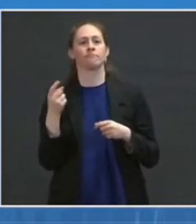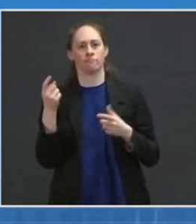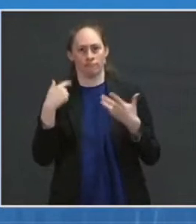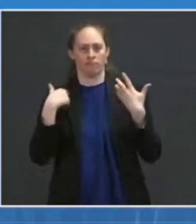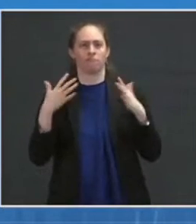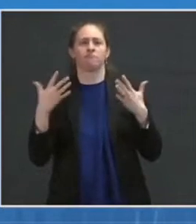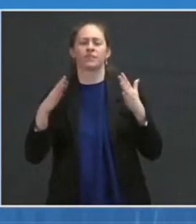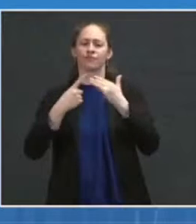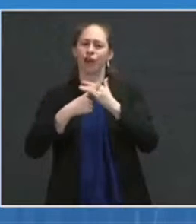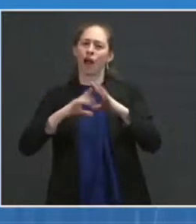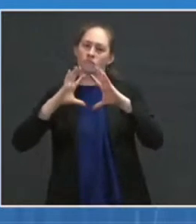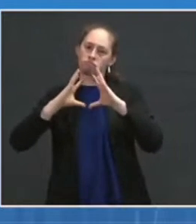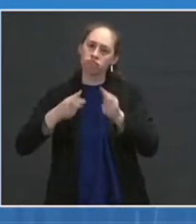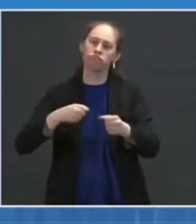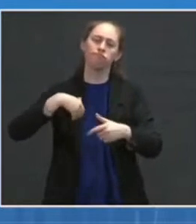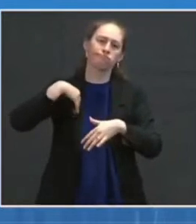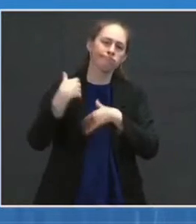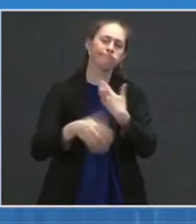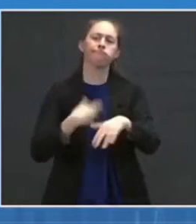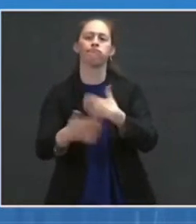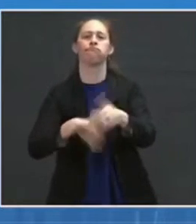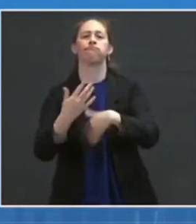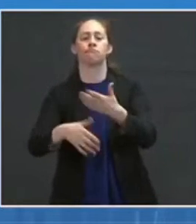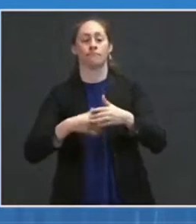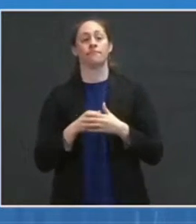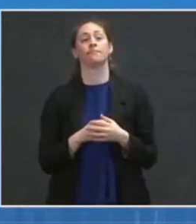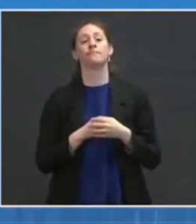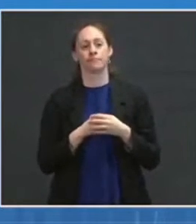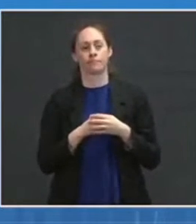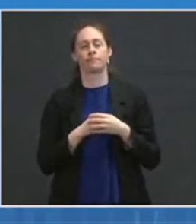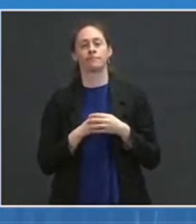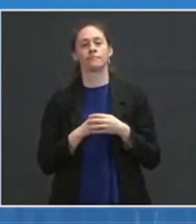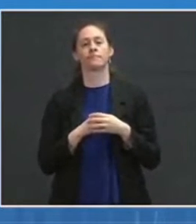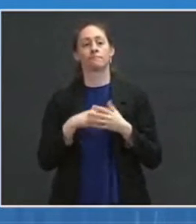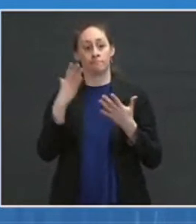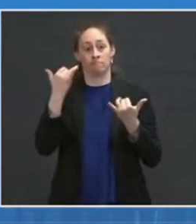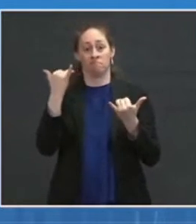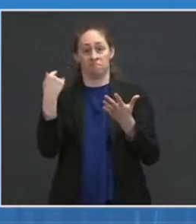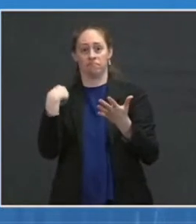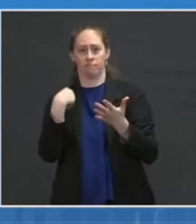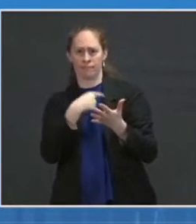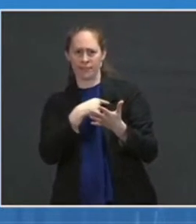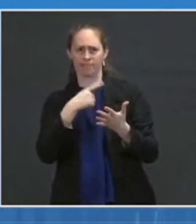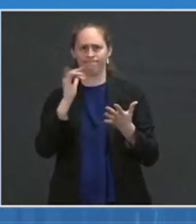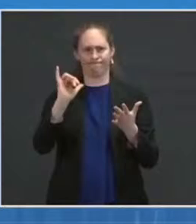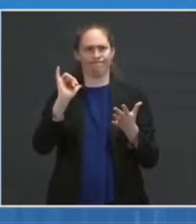NOVA VACCINE, THOSE TRIALS ARE BOTH FULLY ENROLLED IN THESE